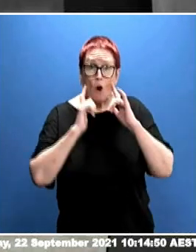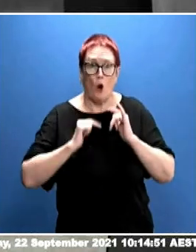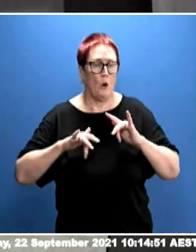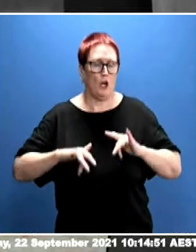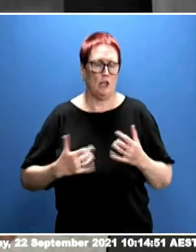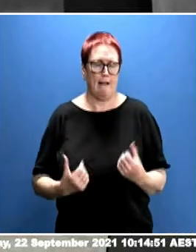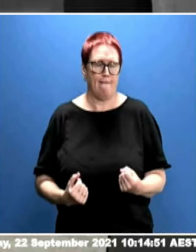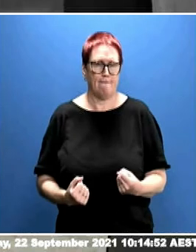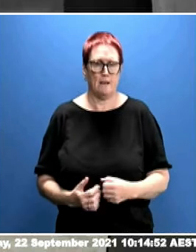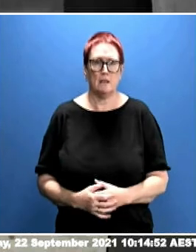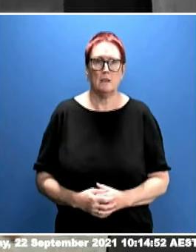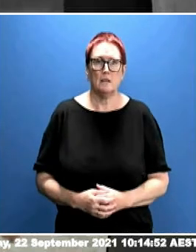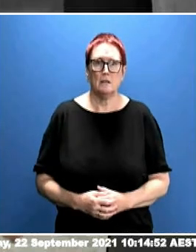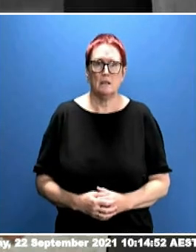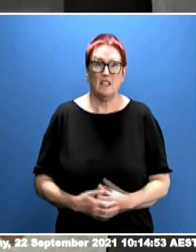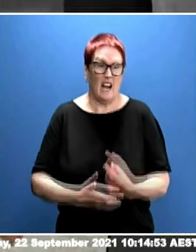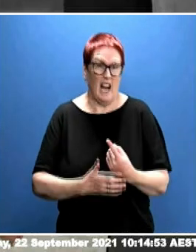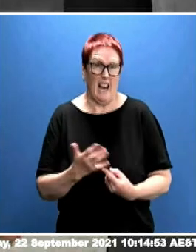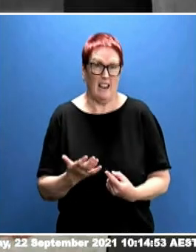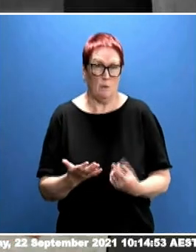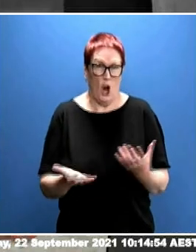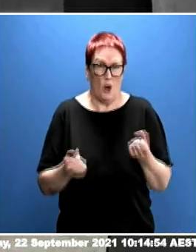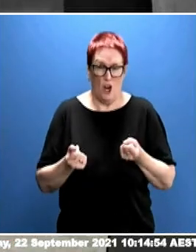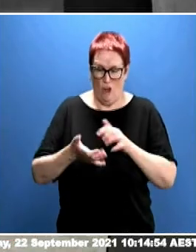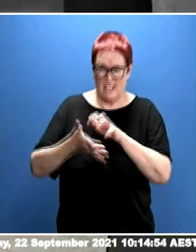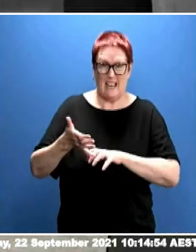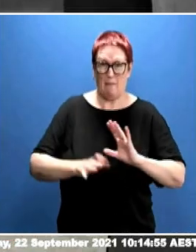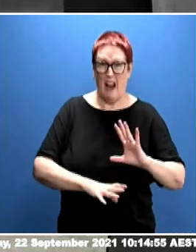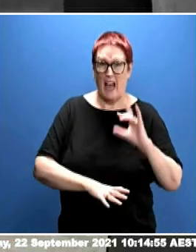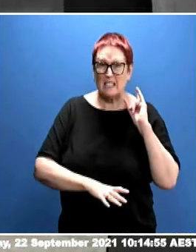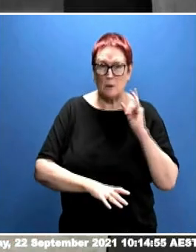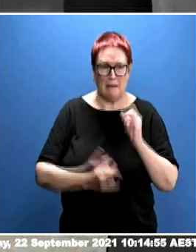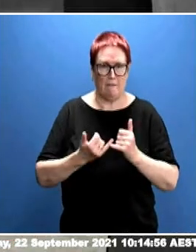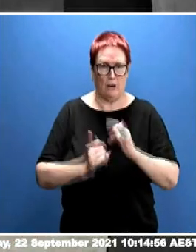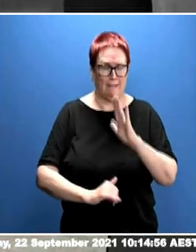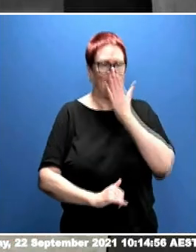All right. and of course, this statement only came in last week, so --- No, I understand.